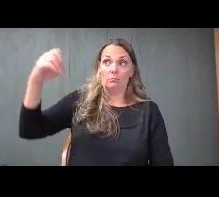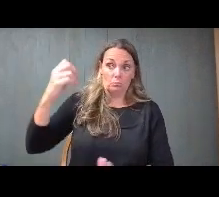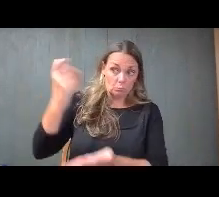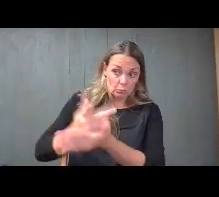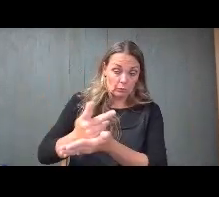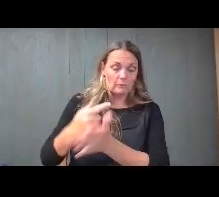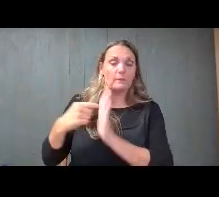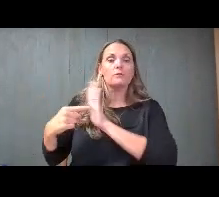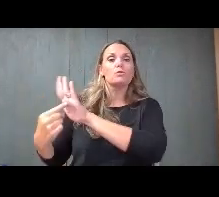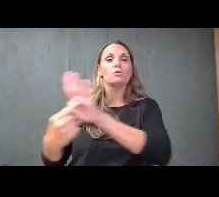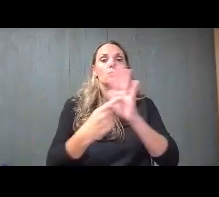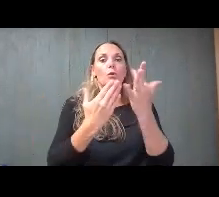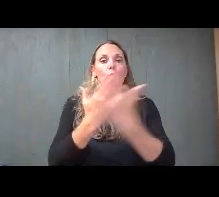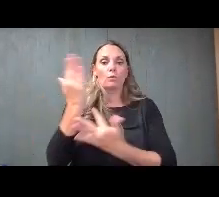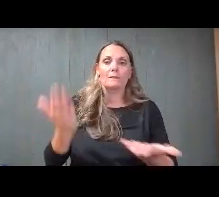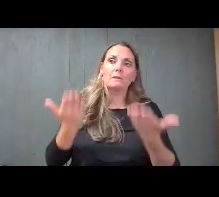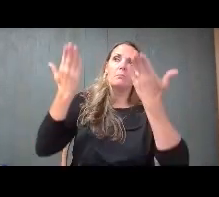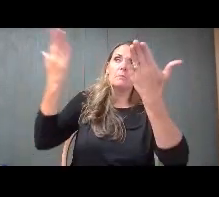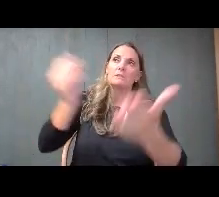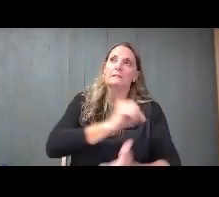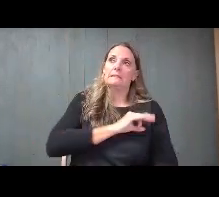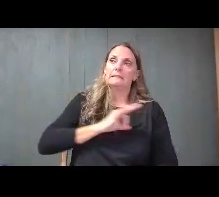through submission of staffing or ratio data.